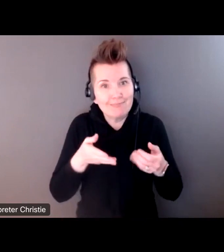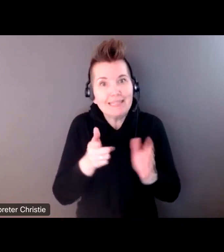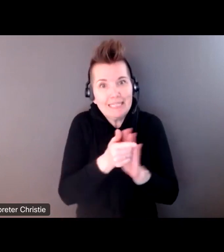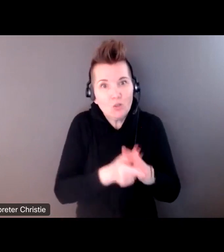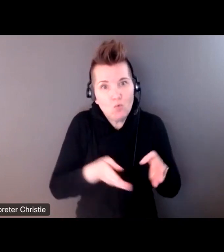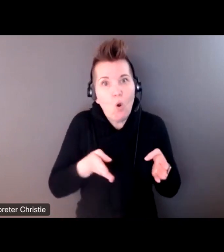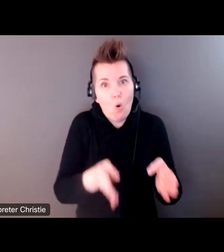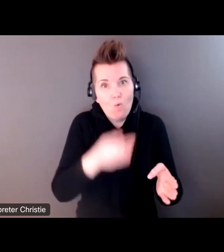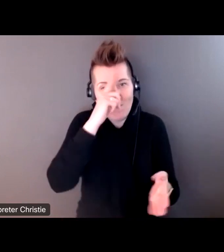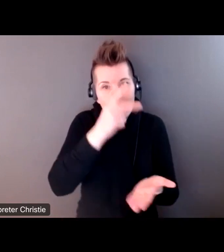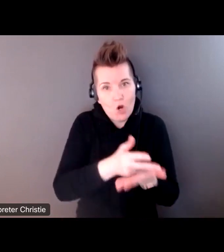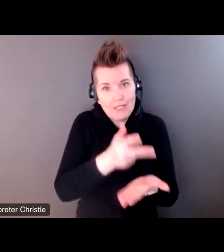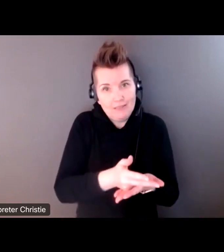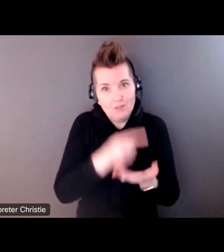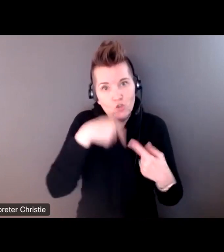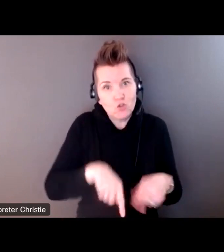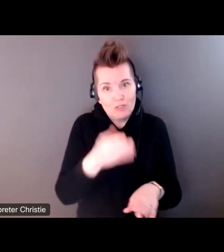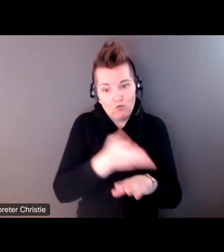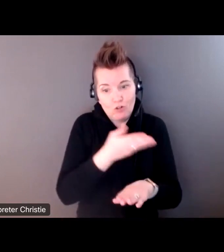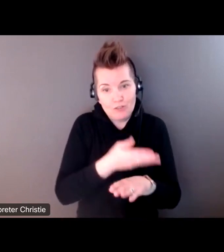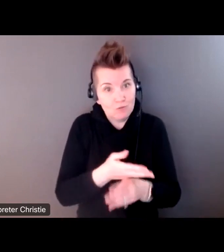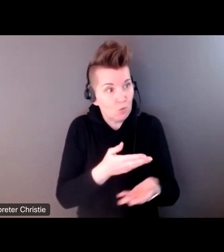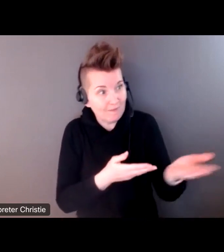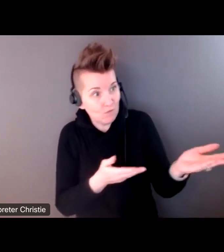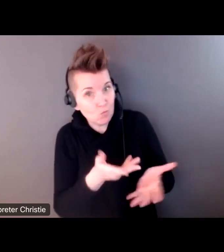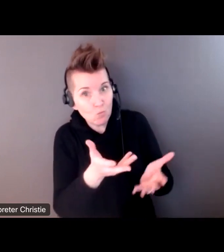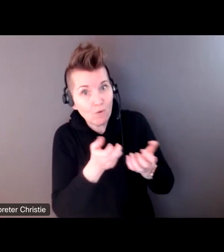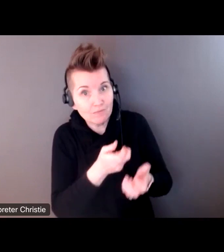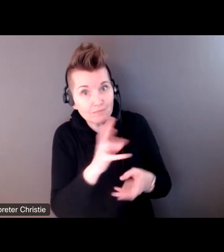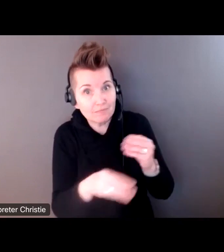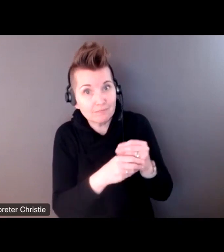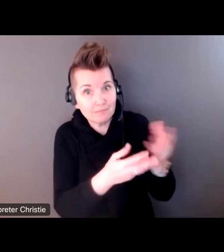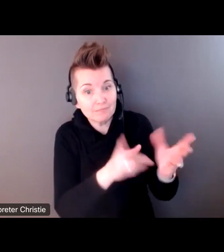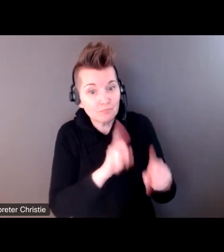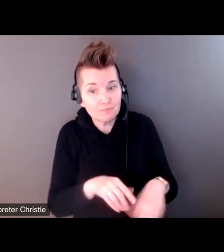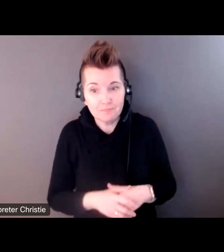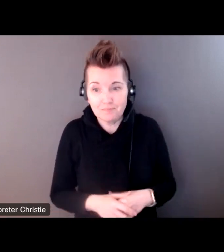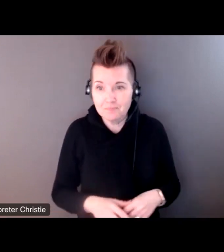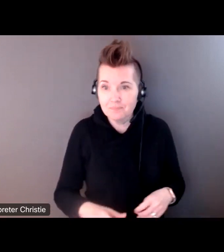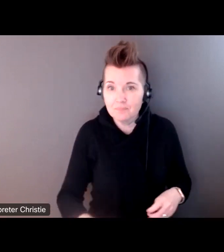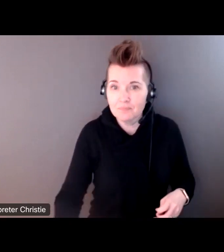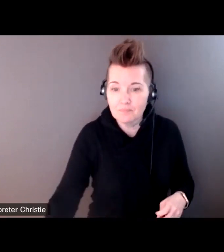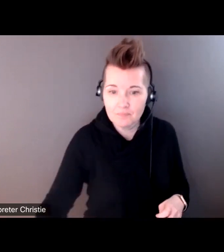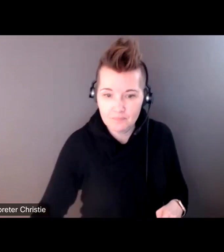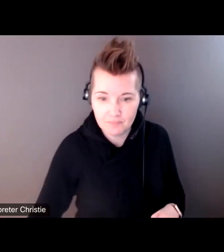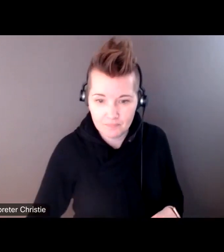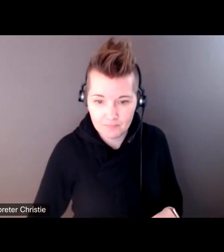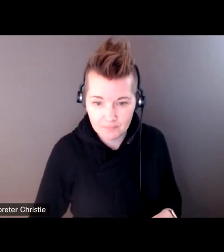Does anyone want to address that on the project team?